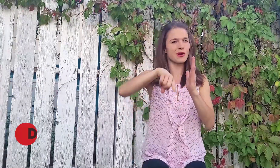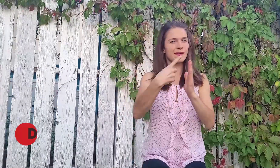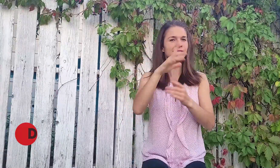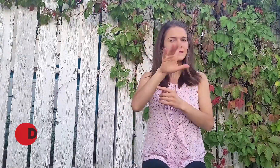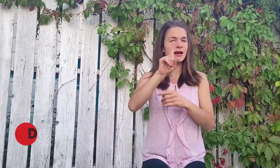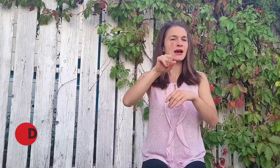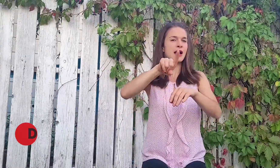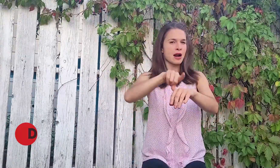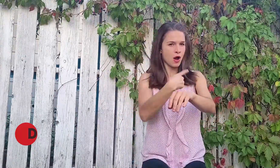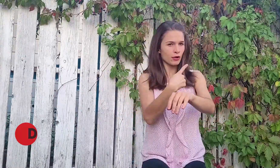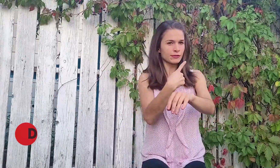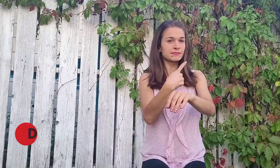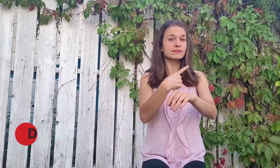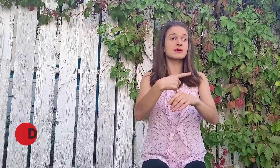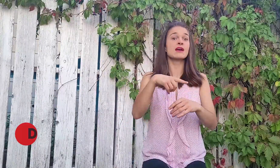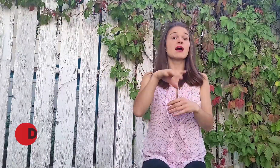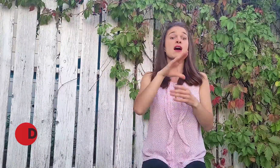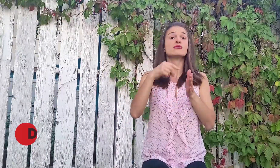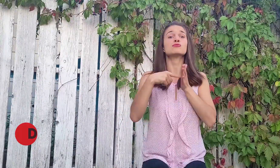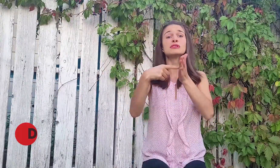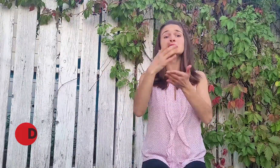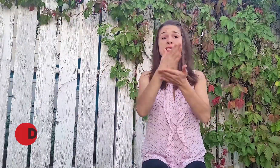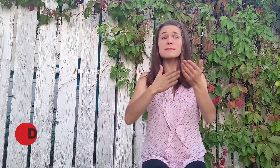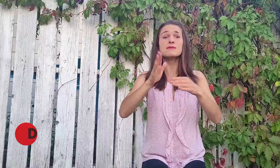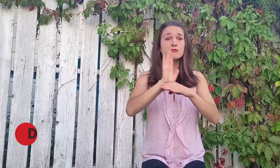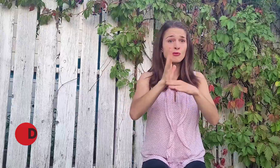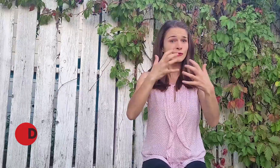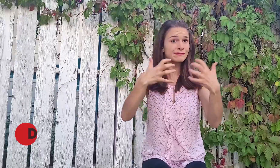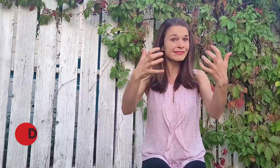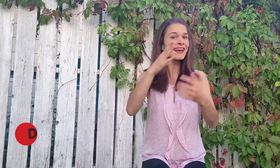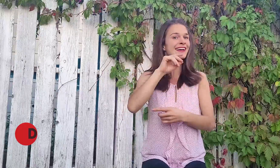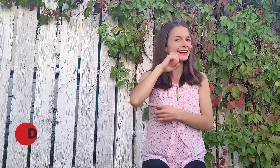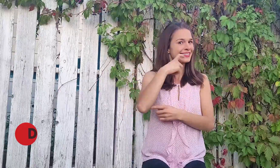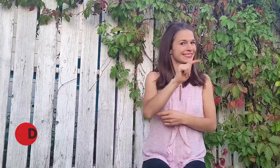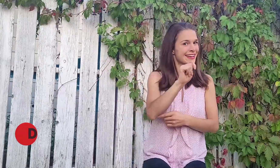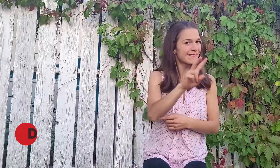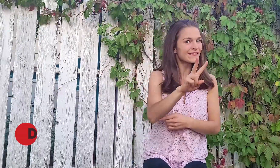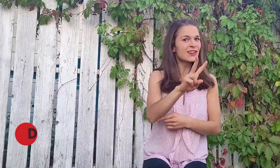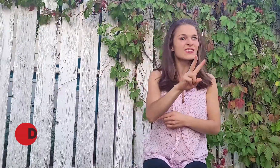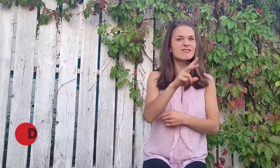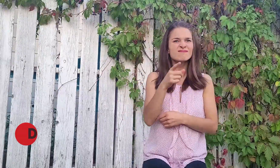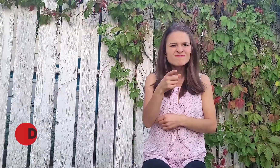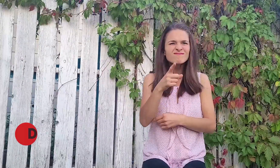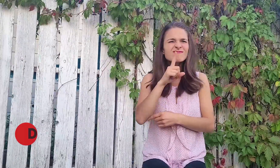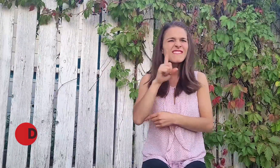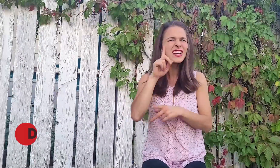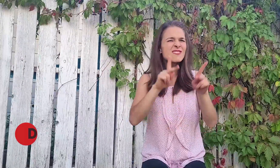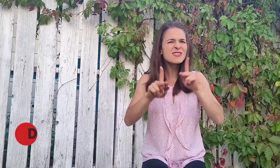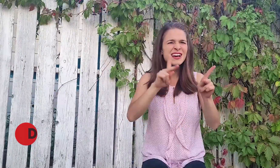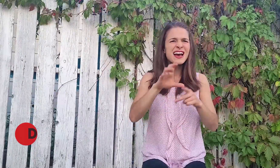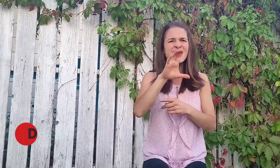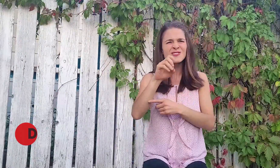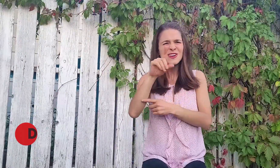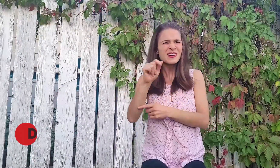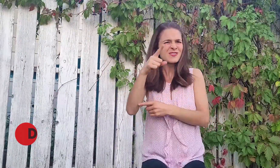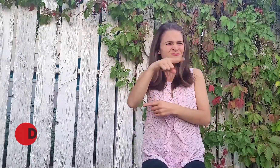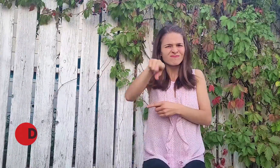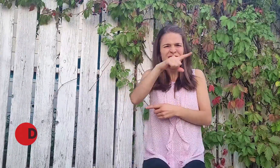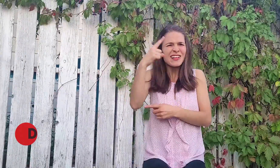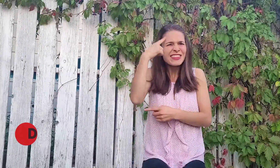some movie theaters, and on Apple TV +. What do both Deaf people and CODAs think